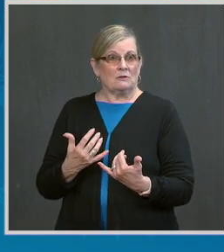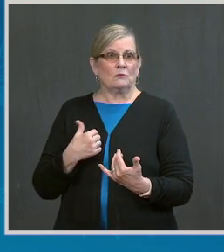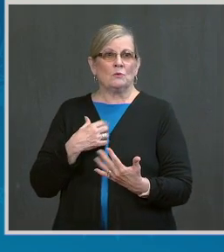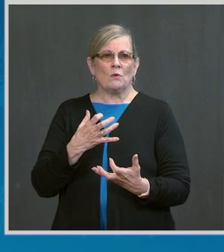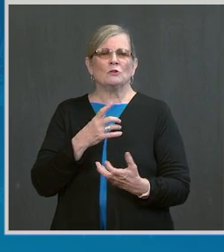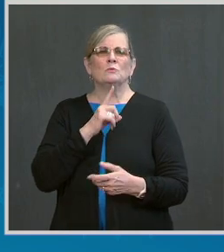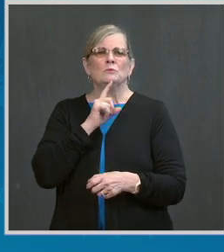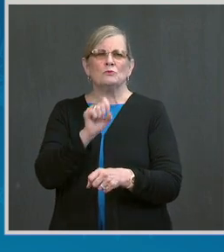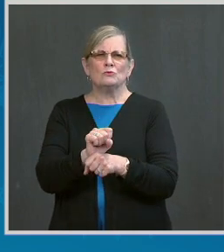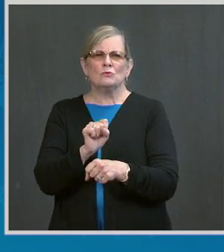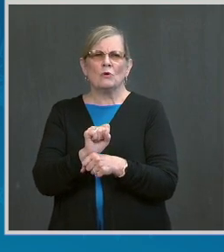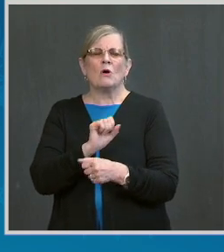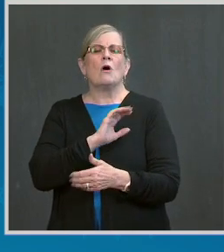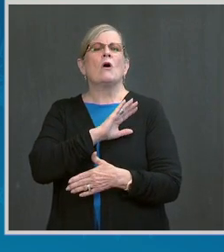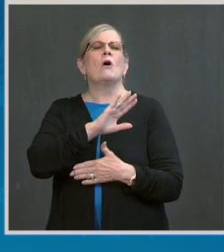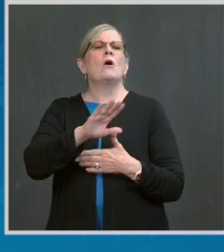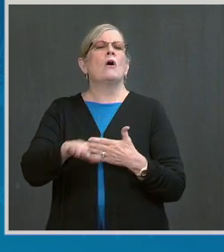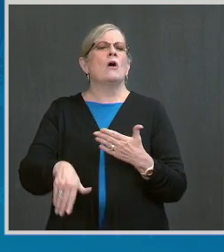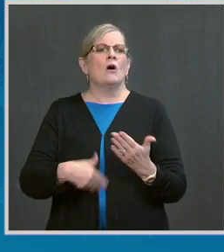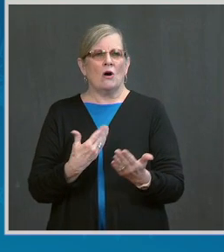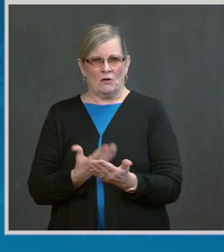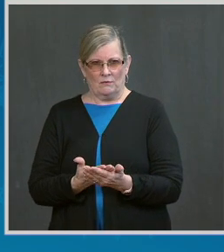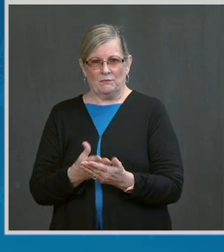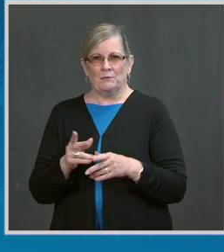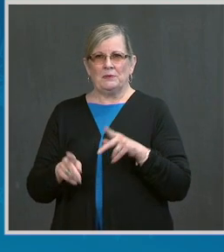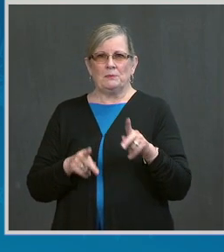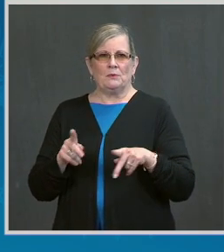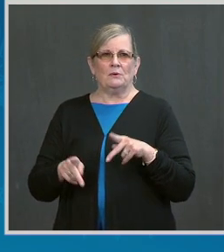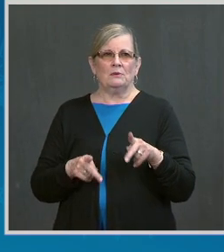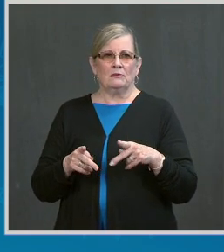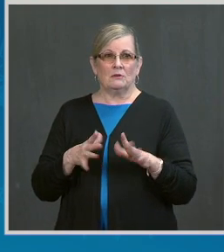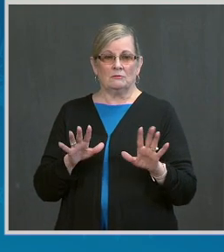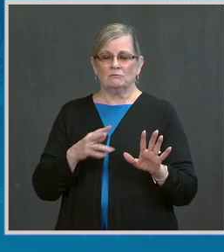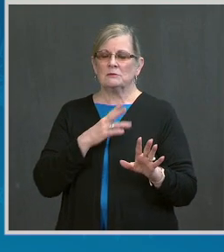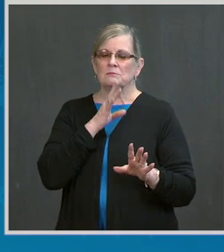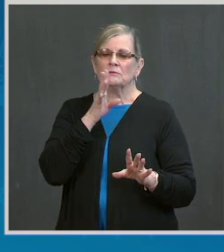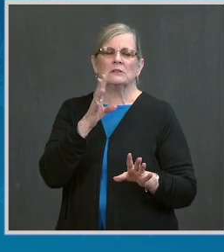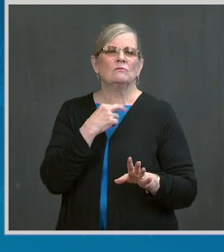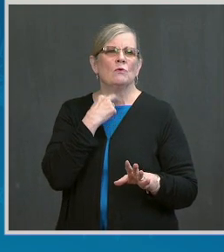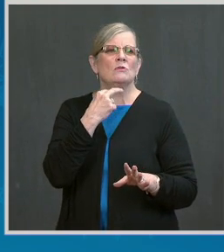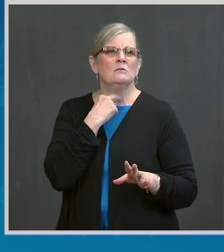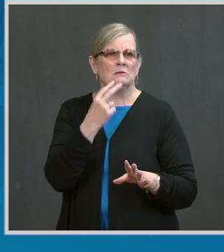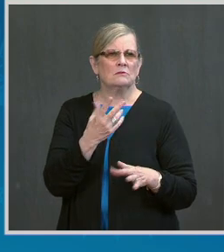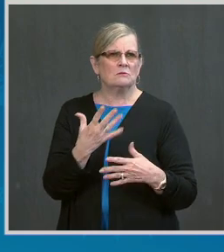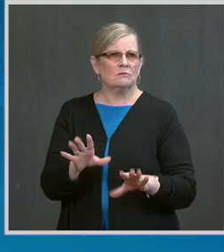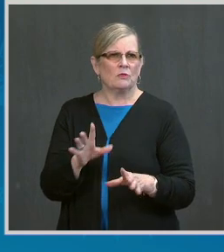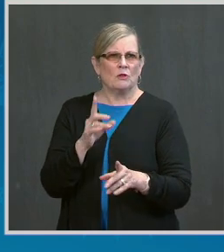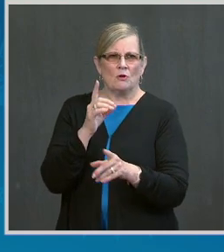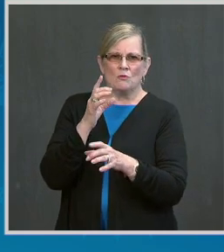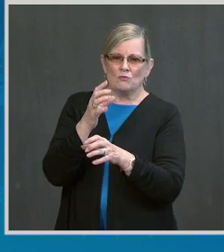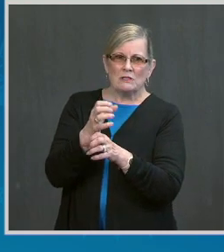in a way that we ensure they are paid for the value of their work and they work in a place